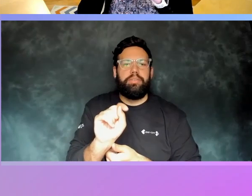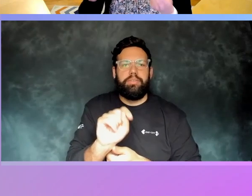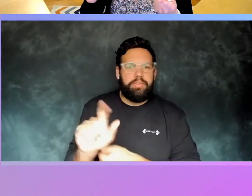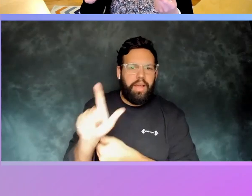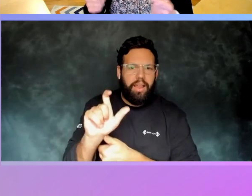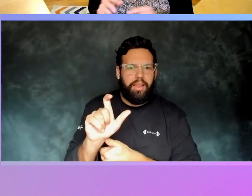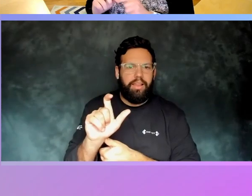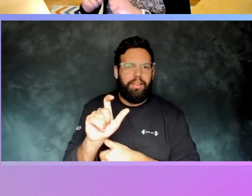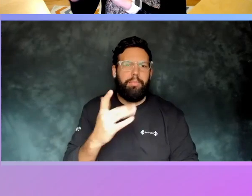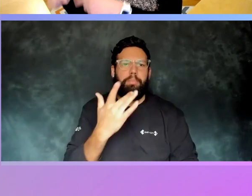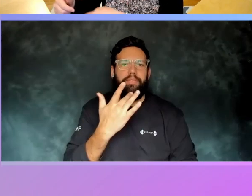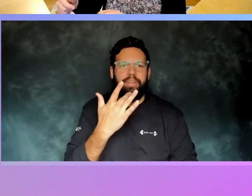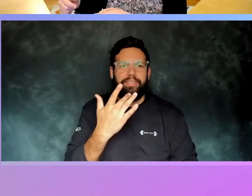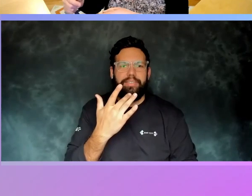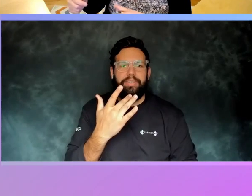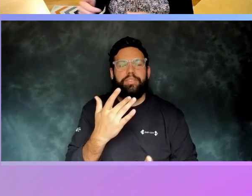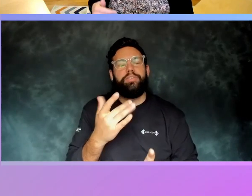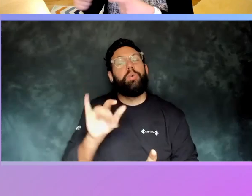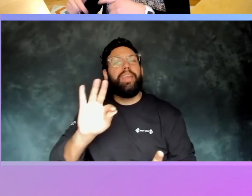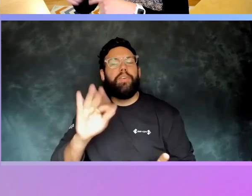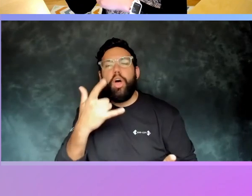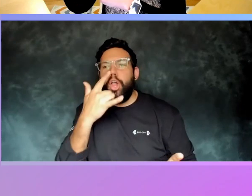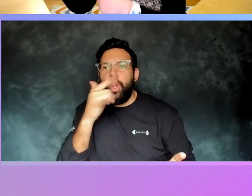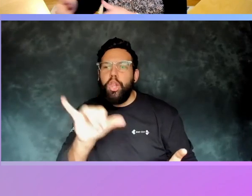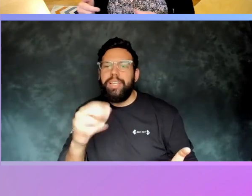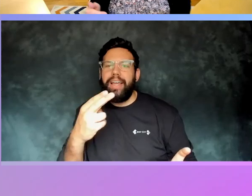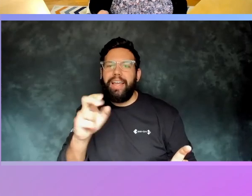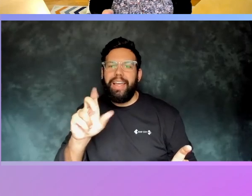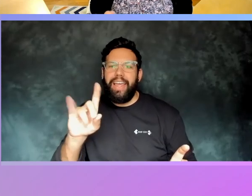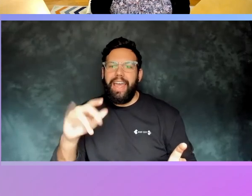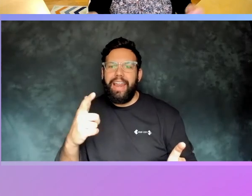trended in a really positive direction, turned it down, so